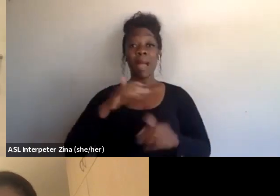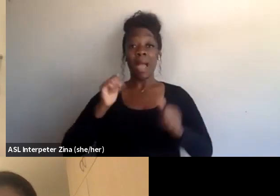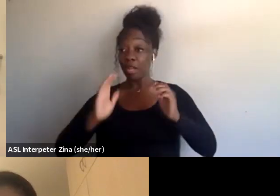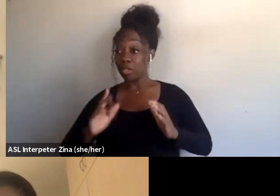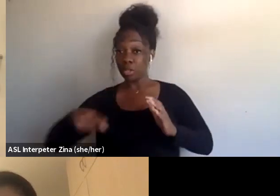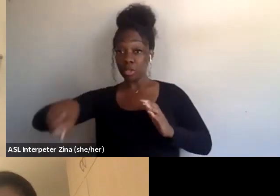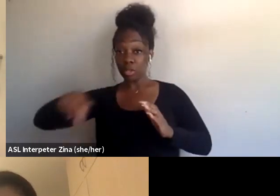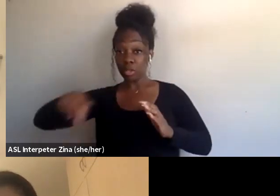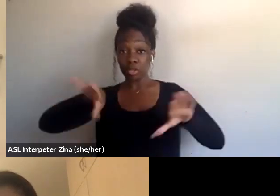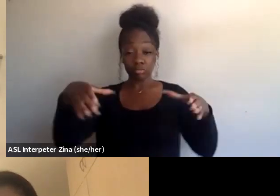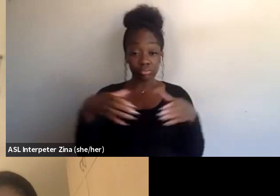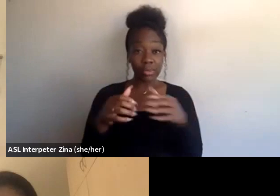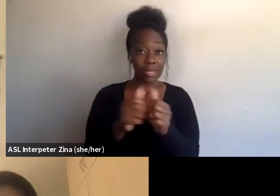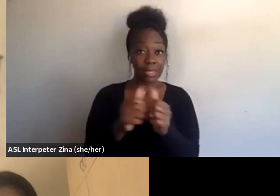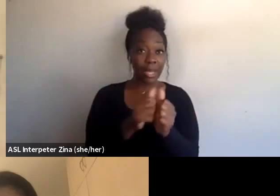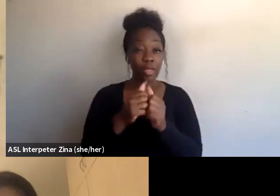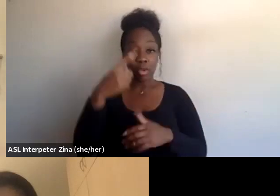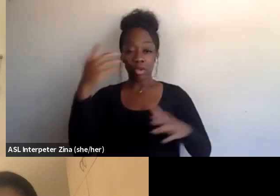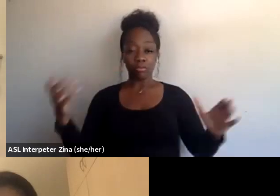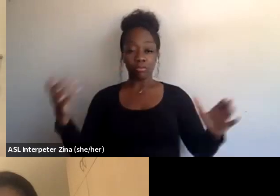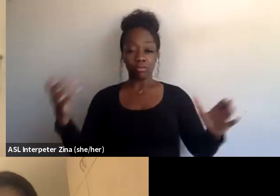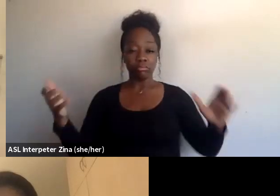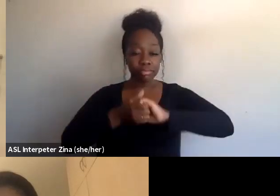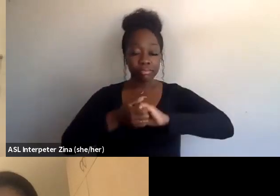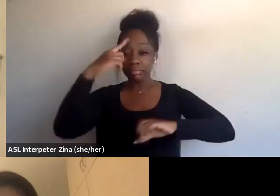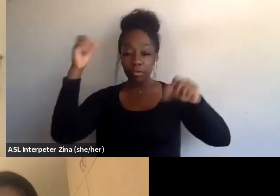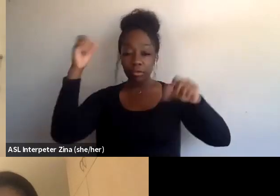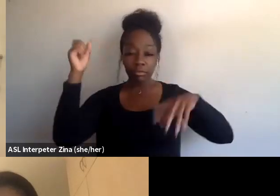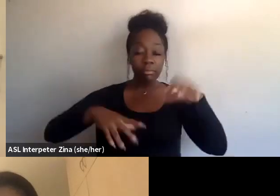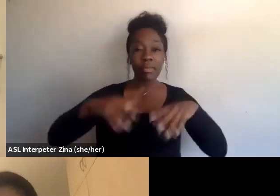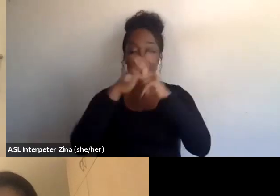and seeing how we tell stories.